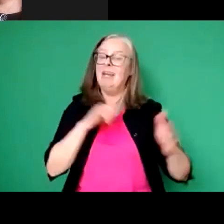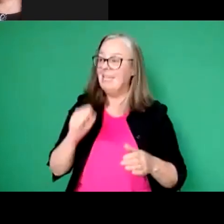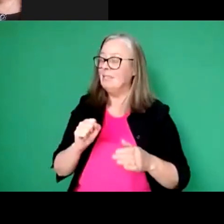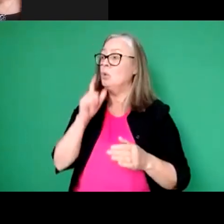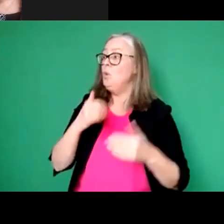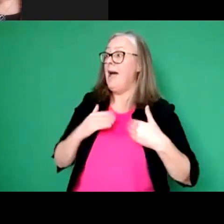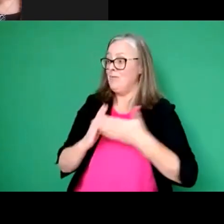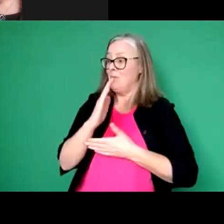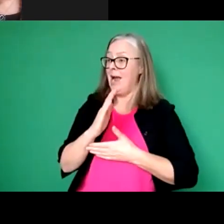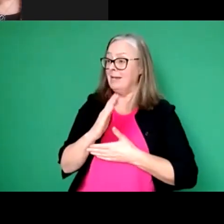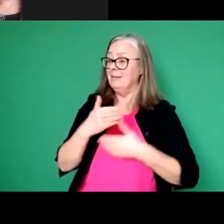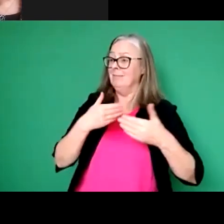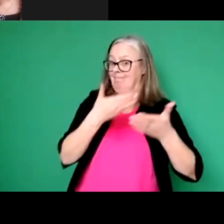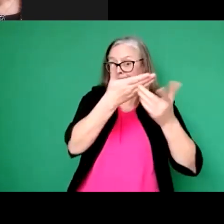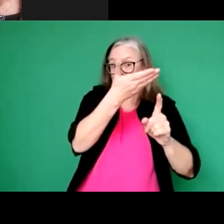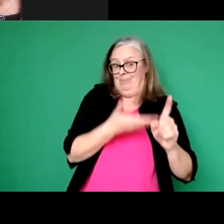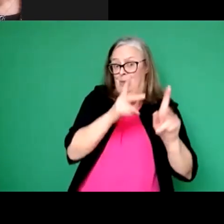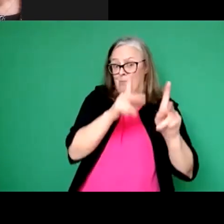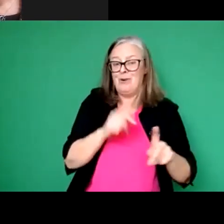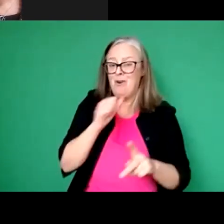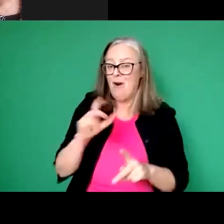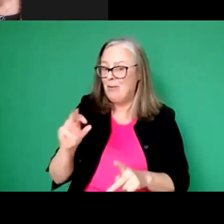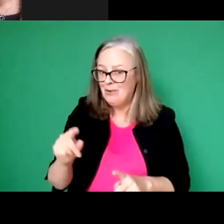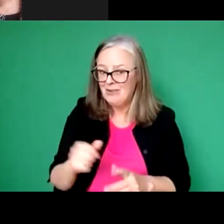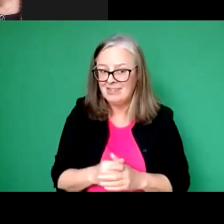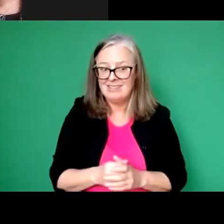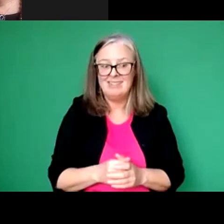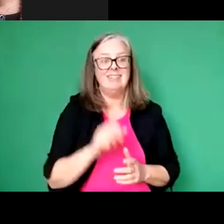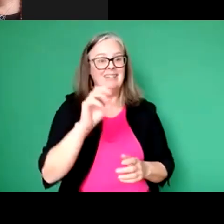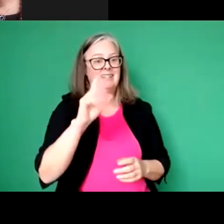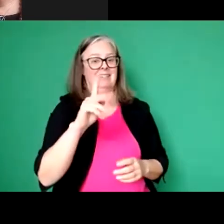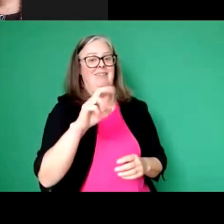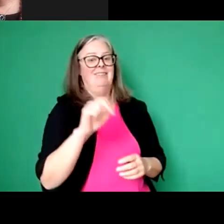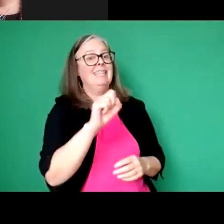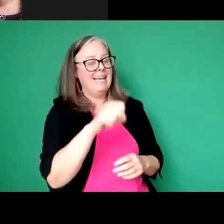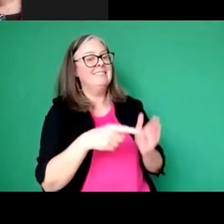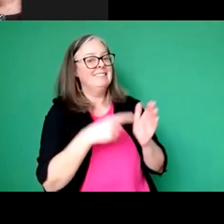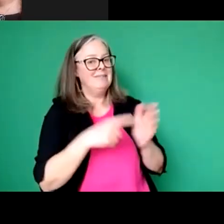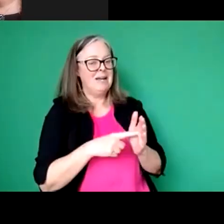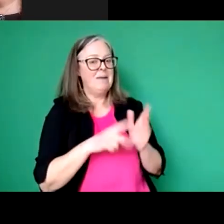that's exactly right sometimes people want the commission to regulate dogs